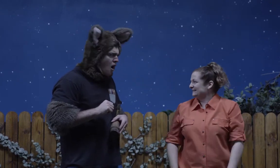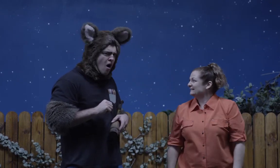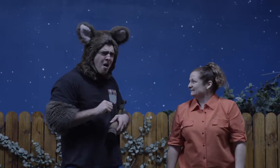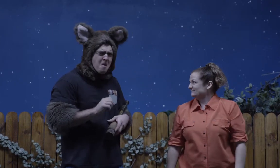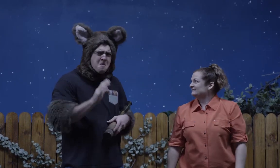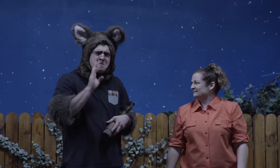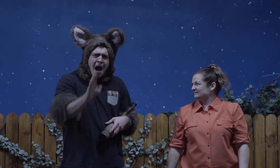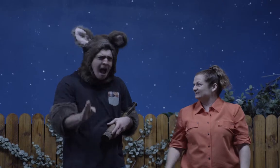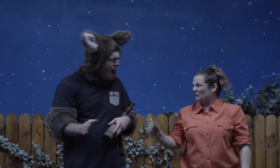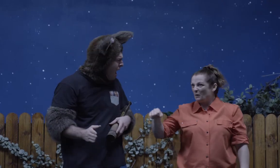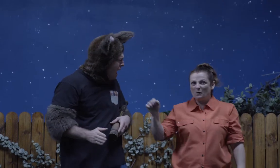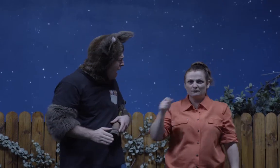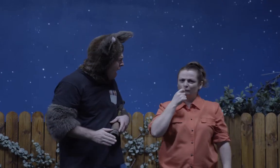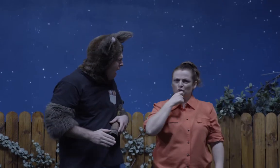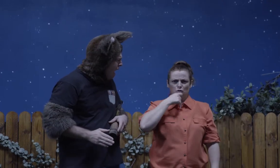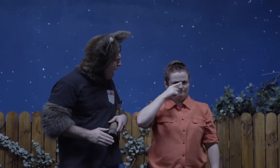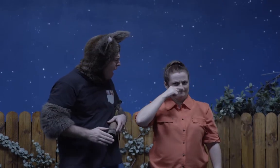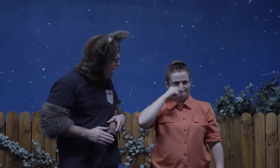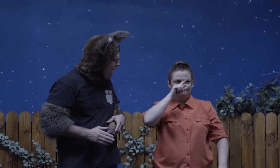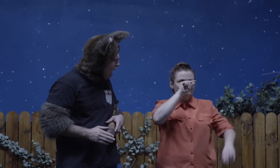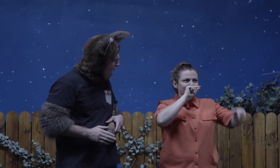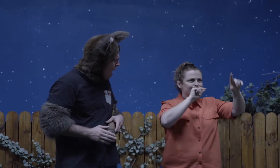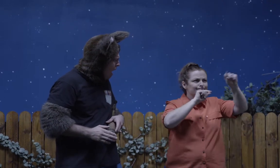collected a few things, and came back. That's amazing! Oh, yes!